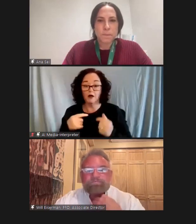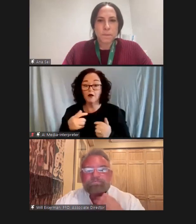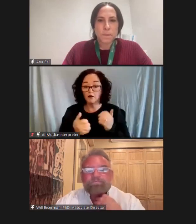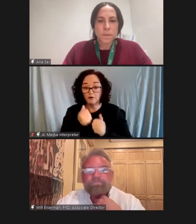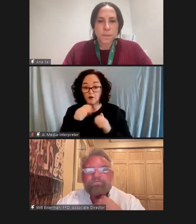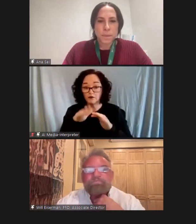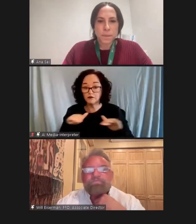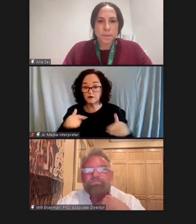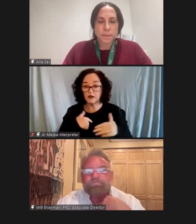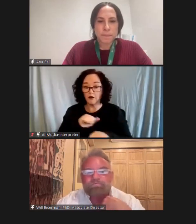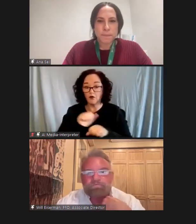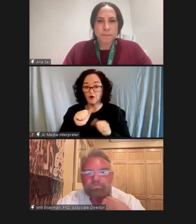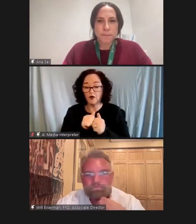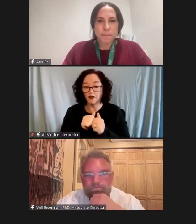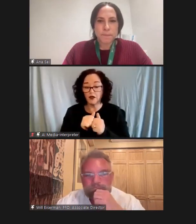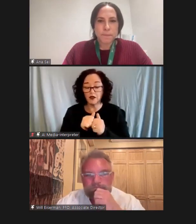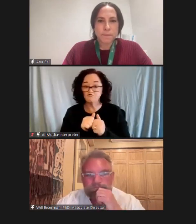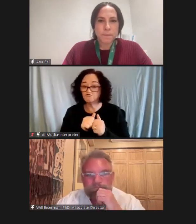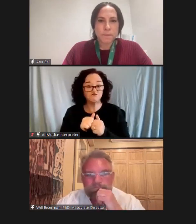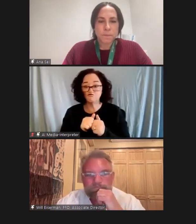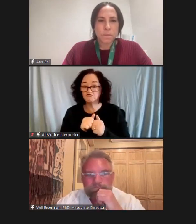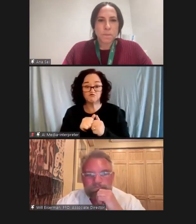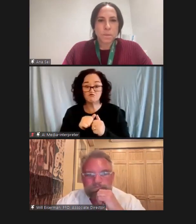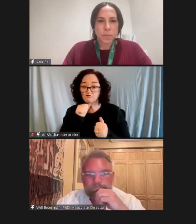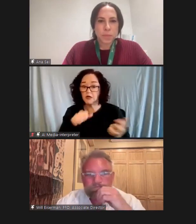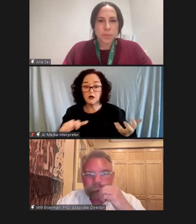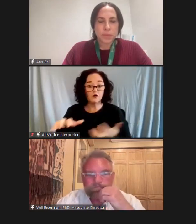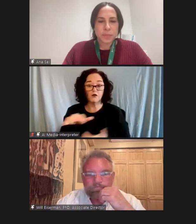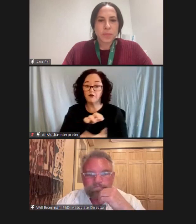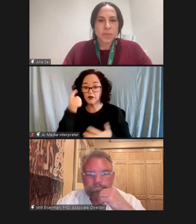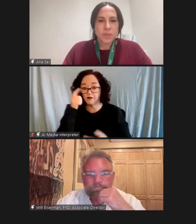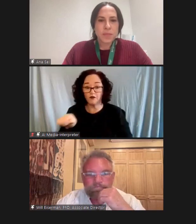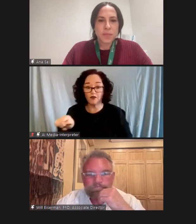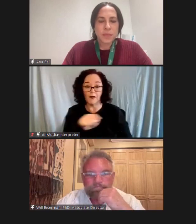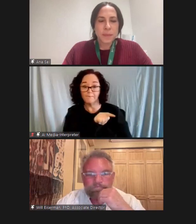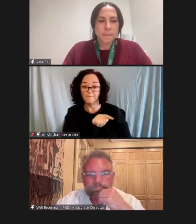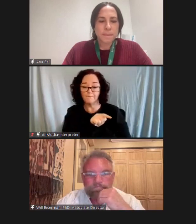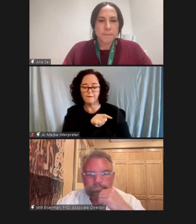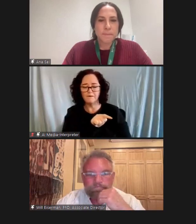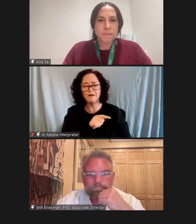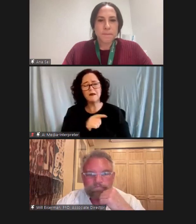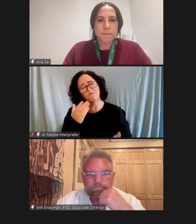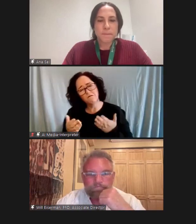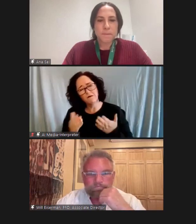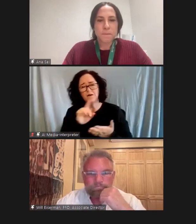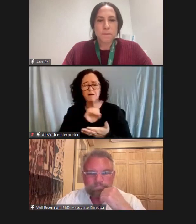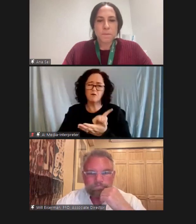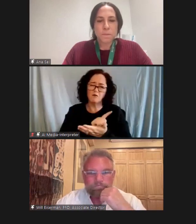confusing to them it is confusing for a